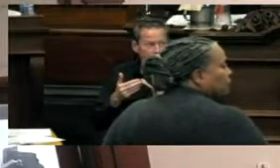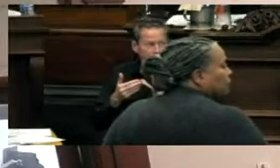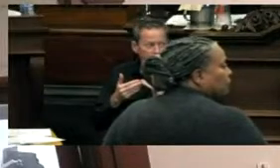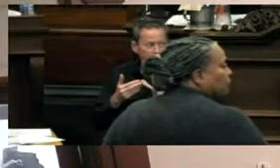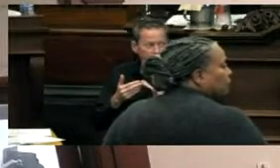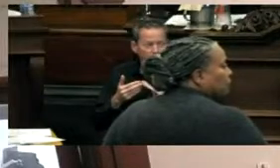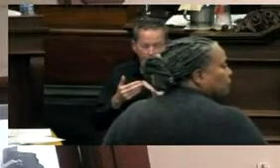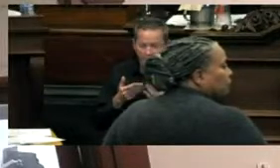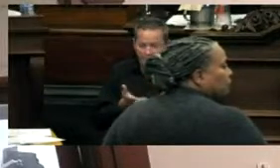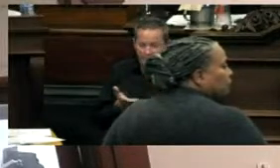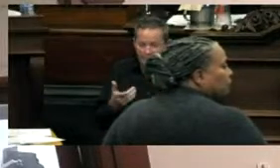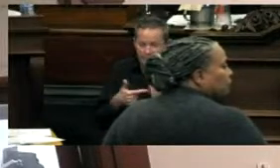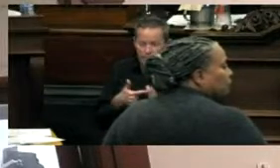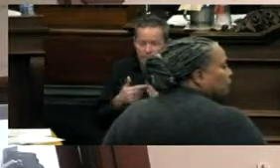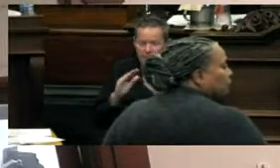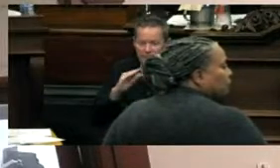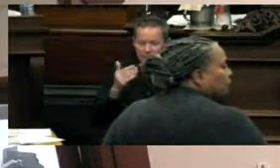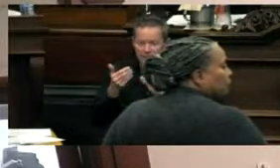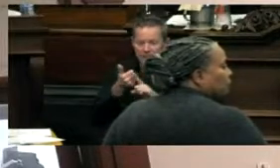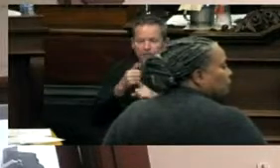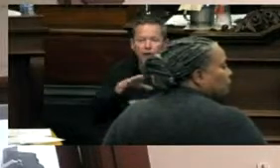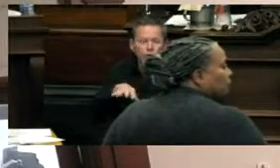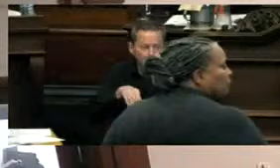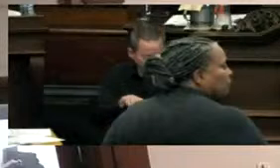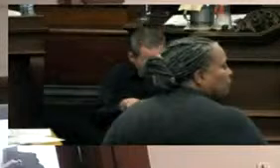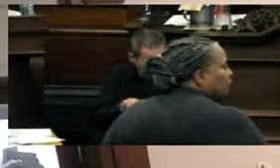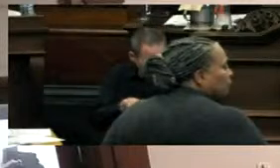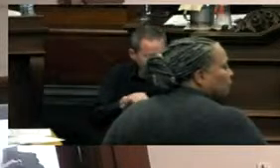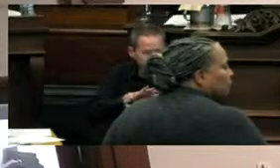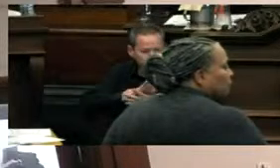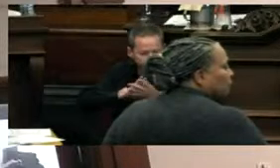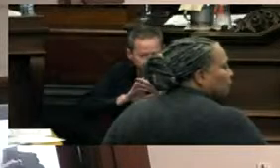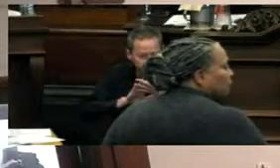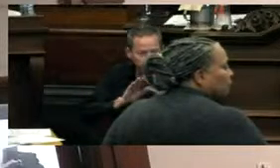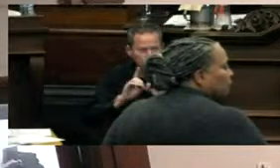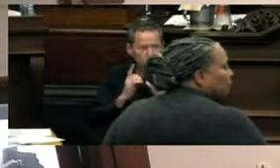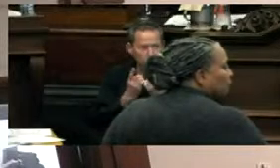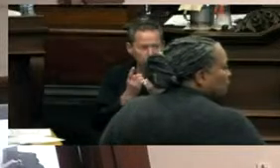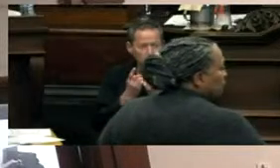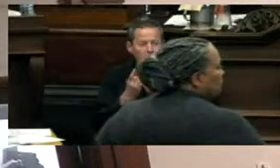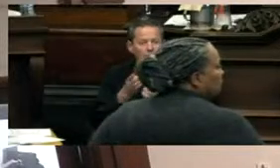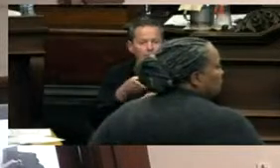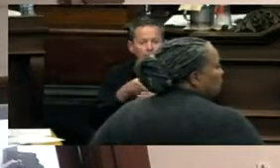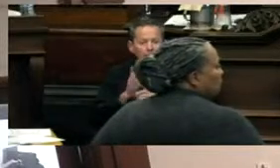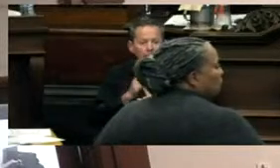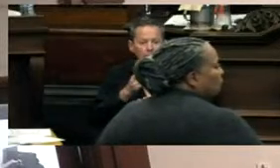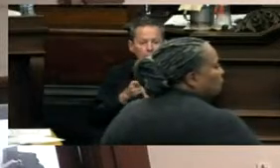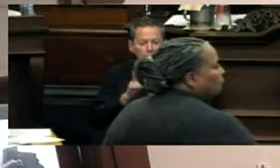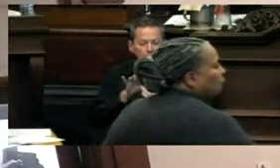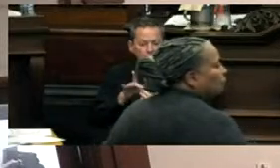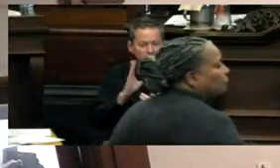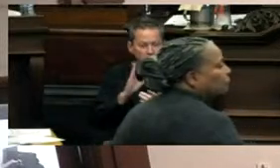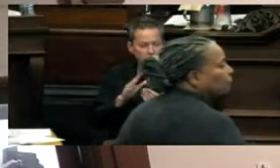outside counsel will be representing the city. The entity that's being represented